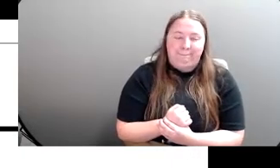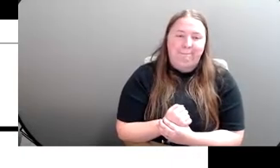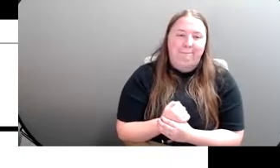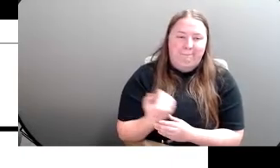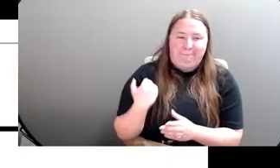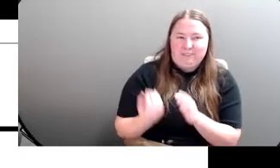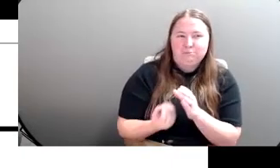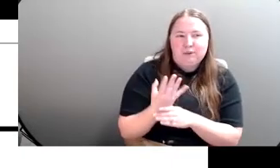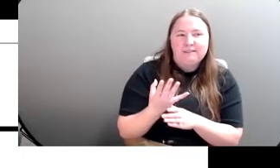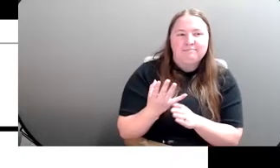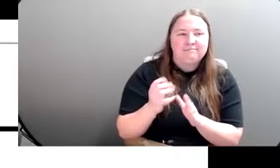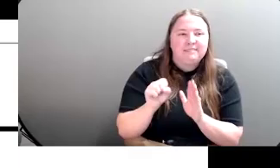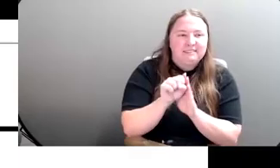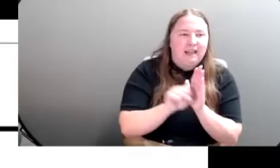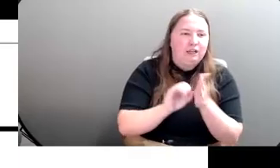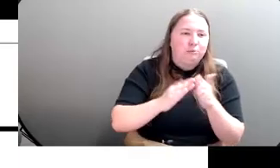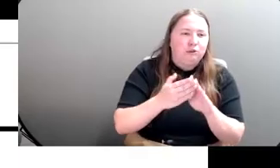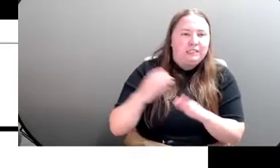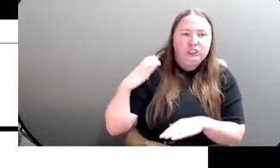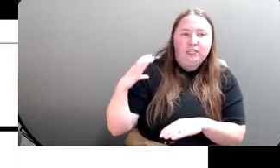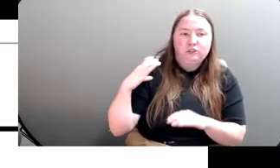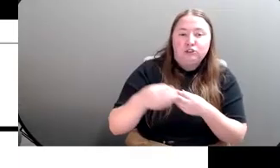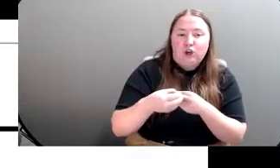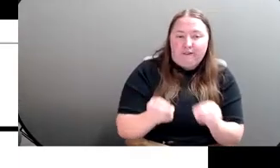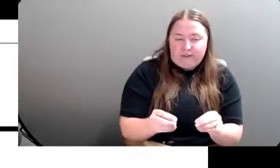community Chancellor's office, as well as ACCJC,